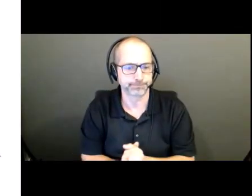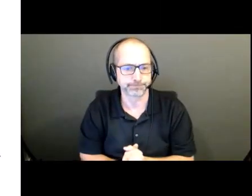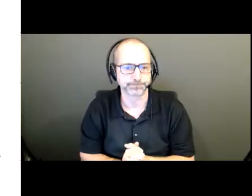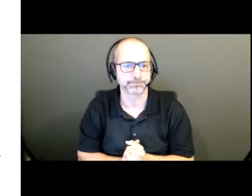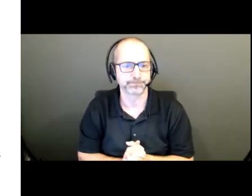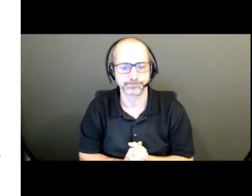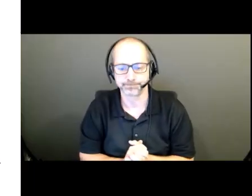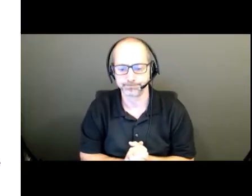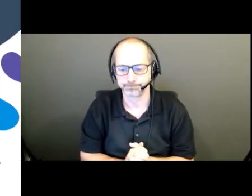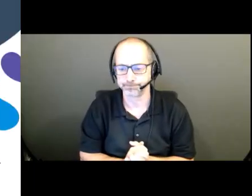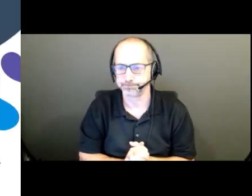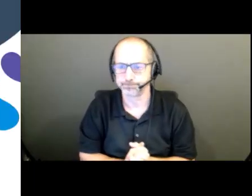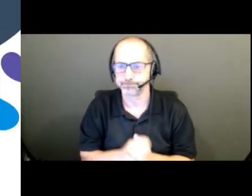So what's new?